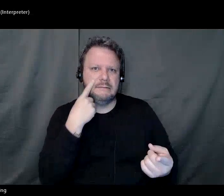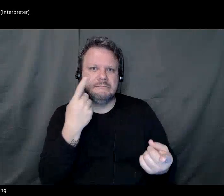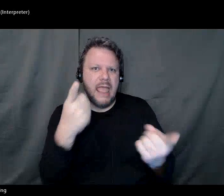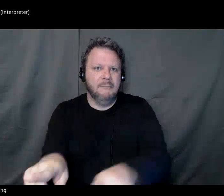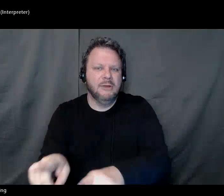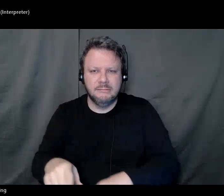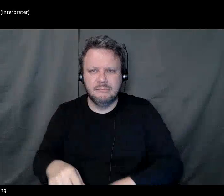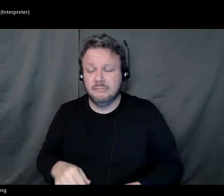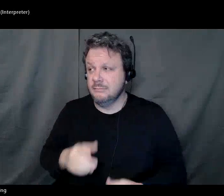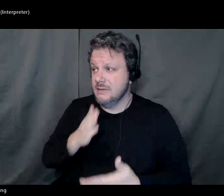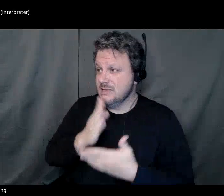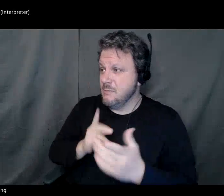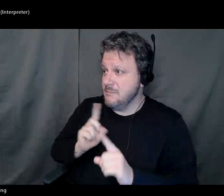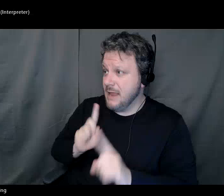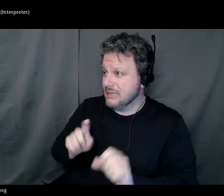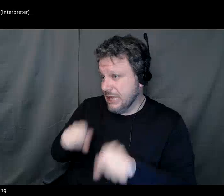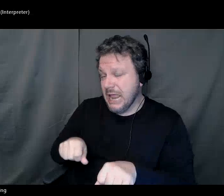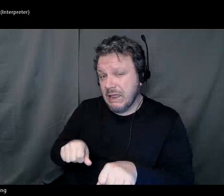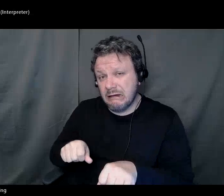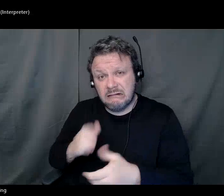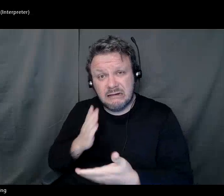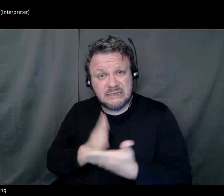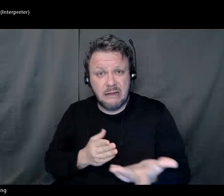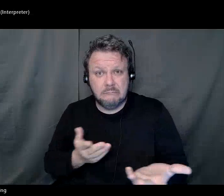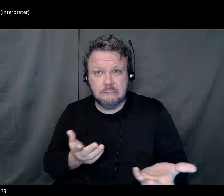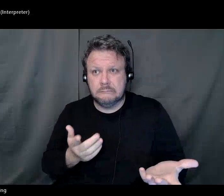And some of them can answer that question. Some of them cannot.